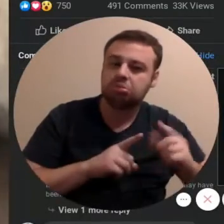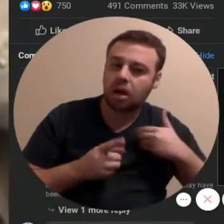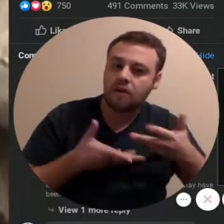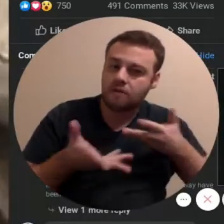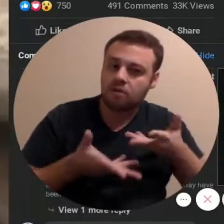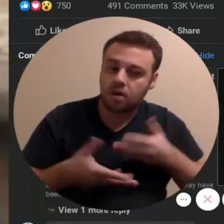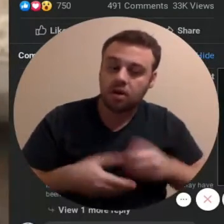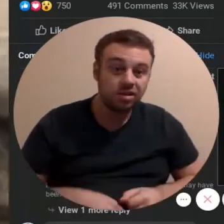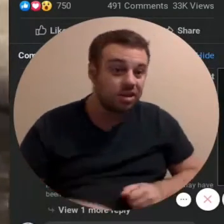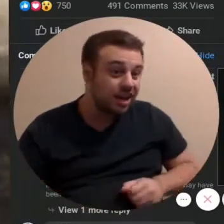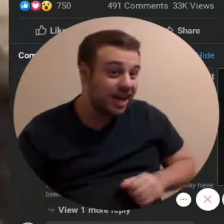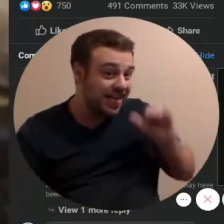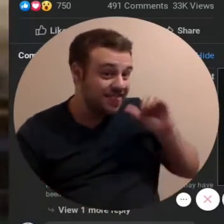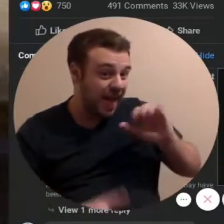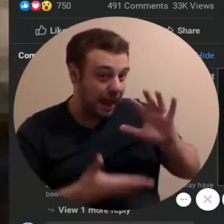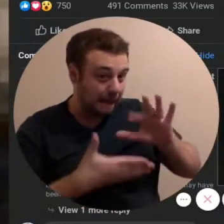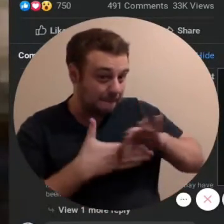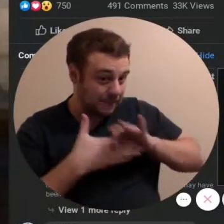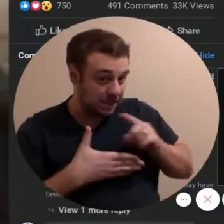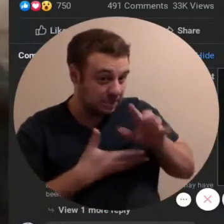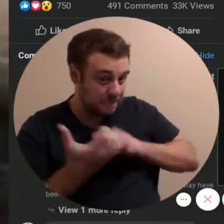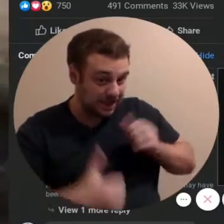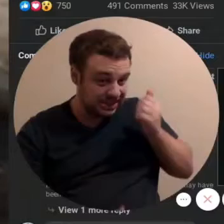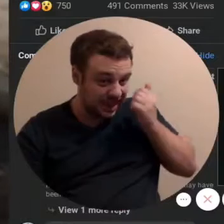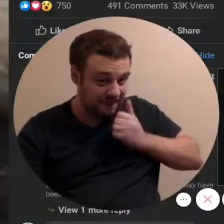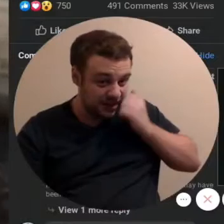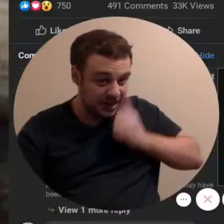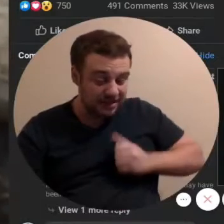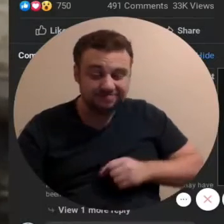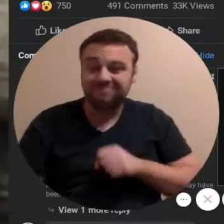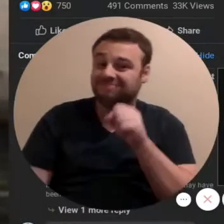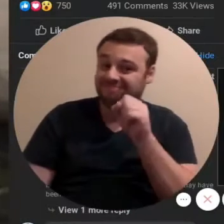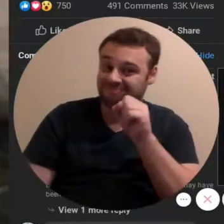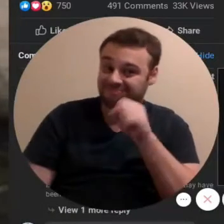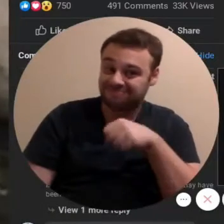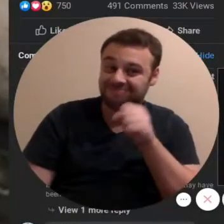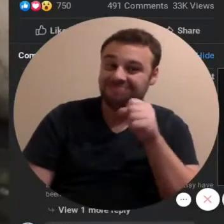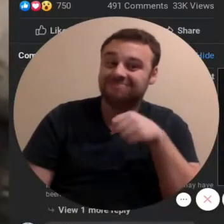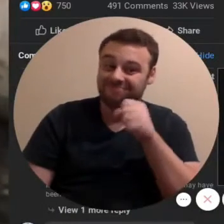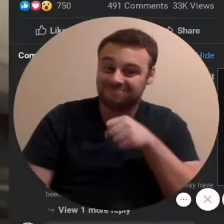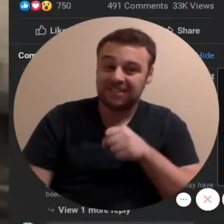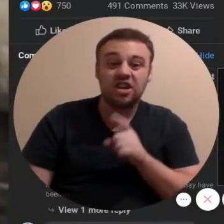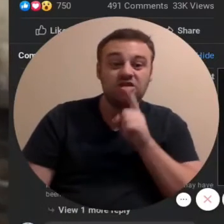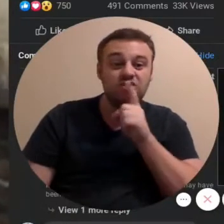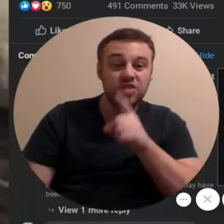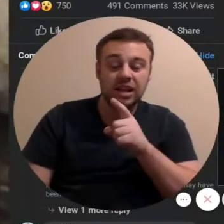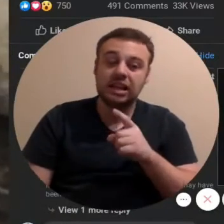Julie: Yeah, come down and okay with me every day- mix that meat. It's kind of like playing with play-dough.